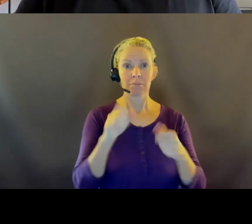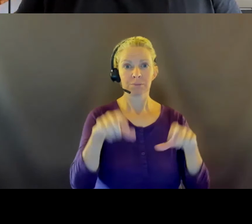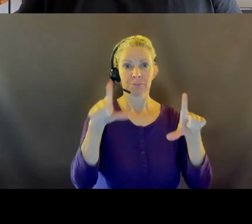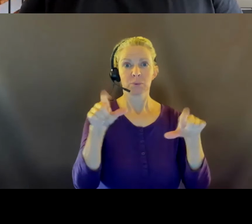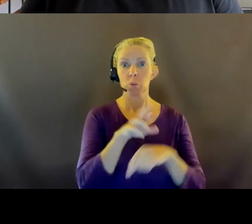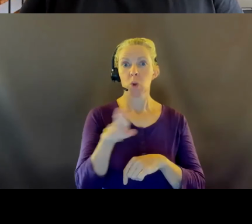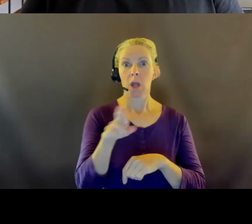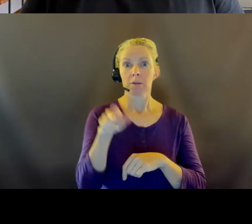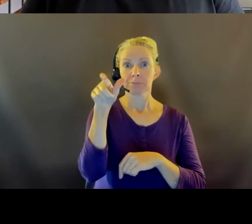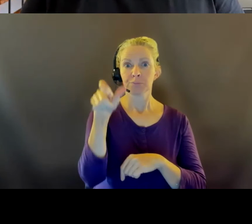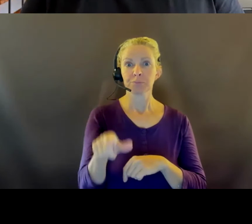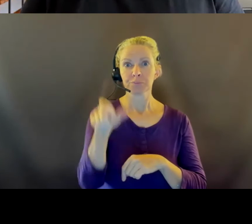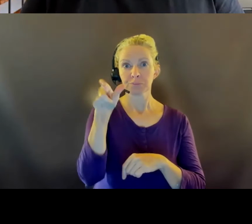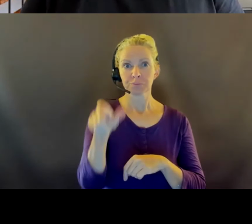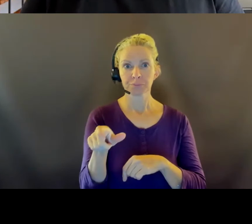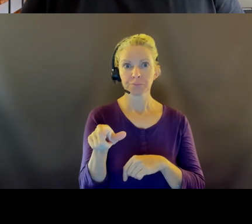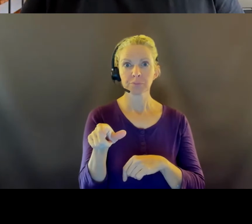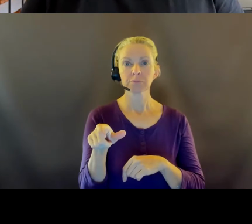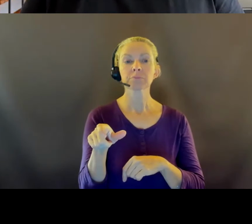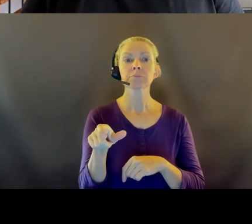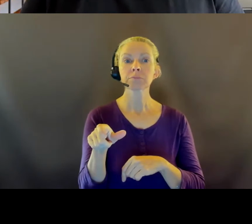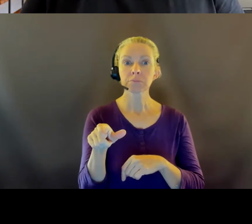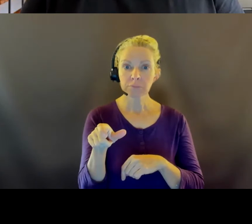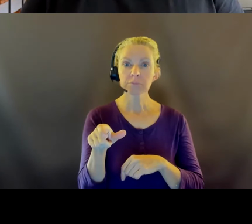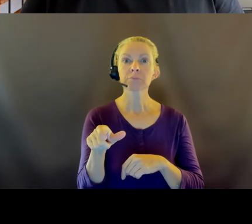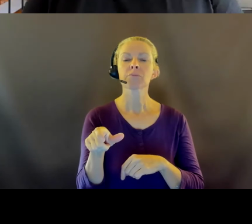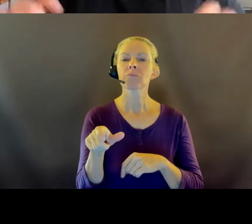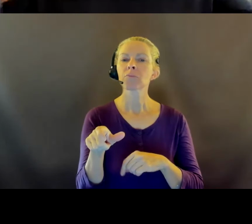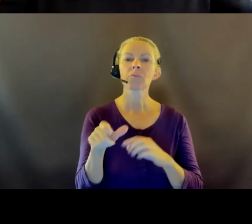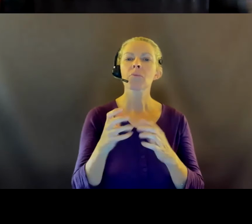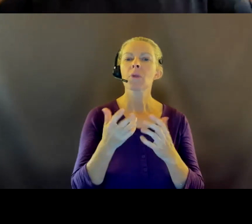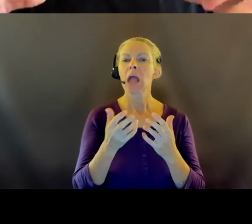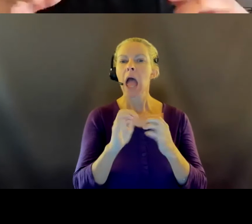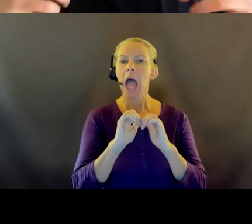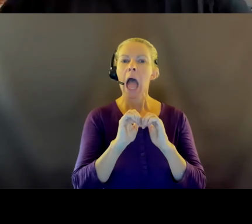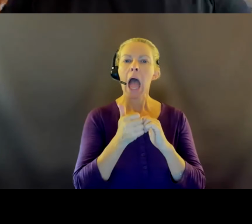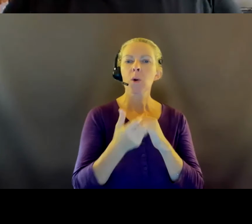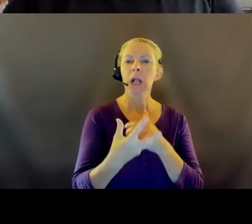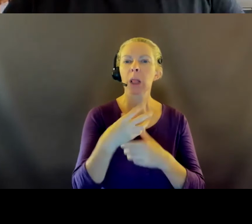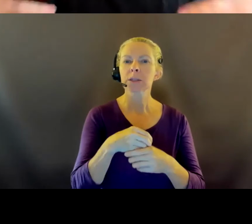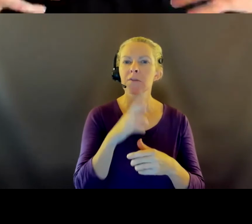"as a speaking or communication expert, just how inclusive do you think you are?